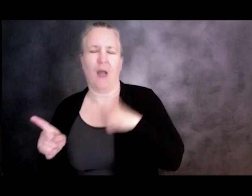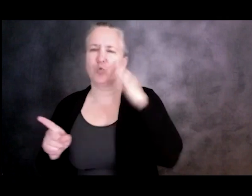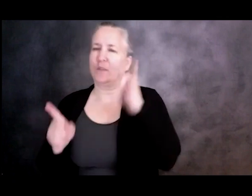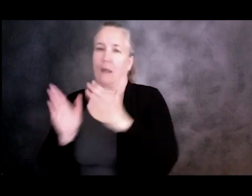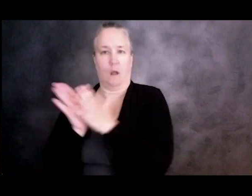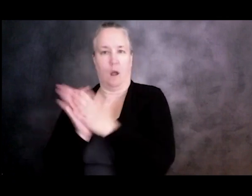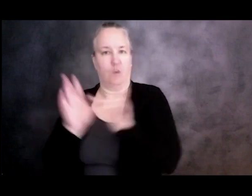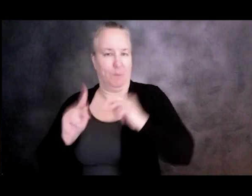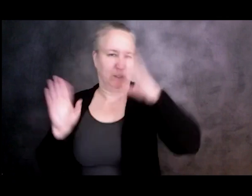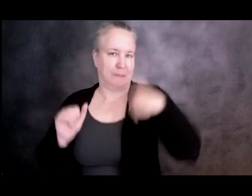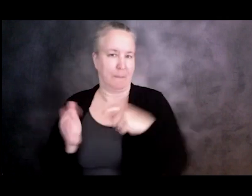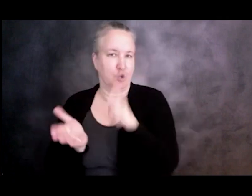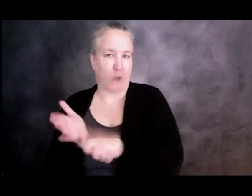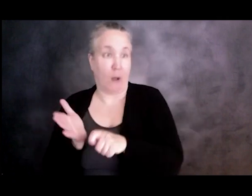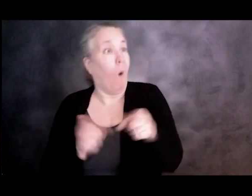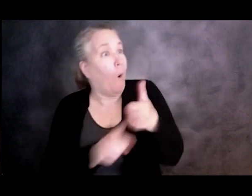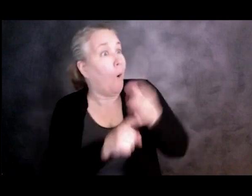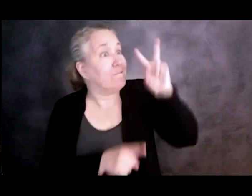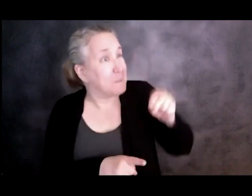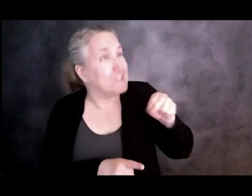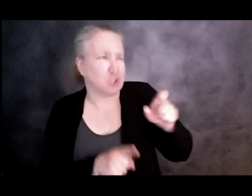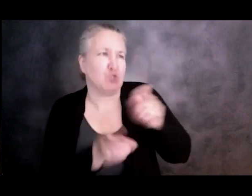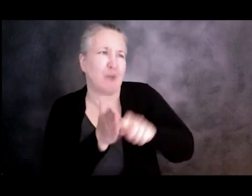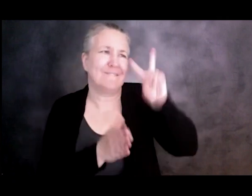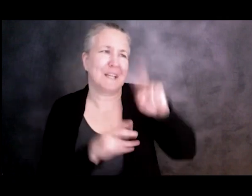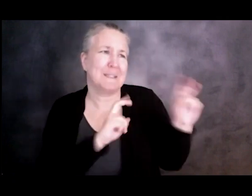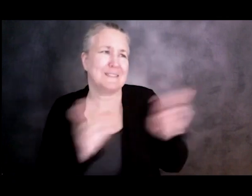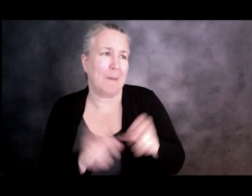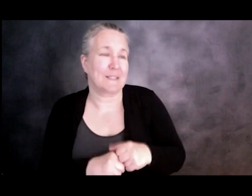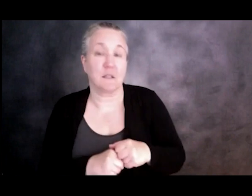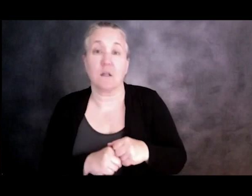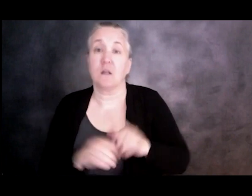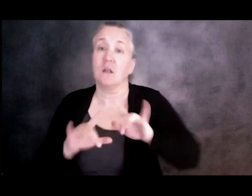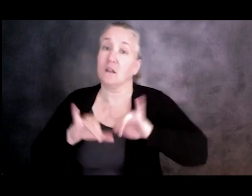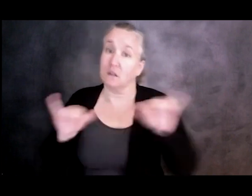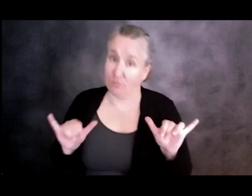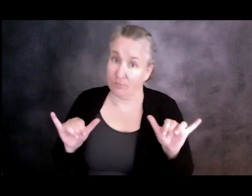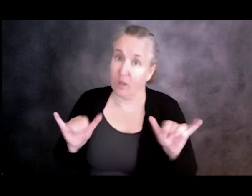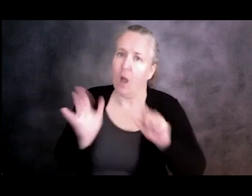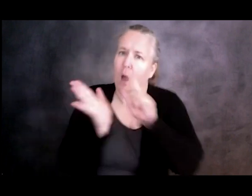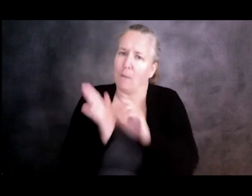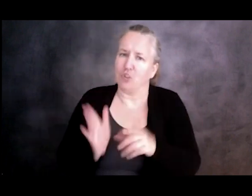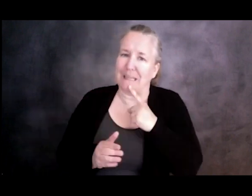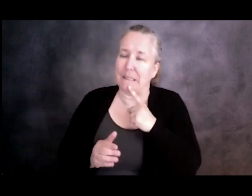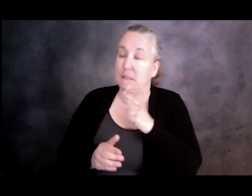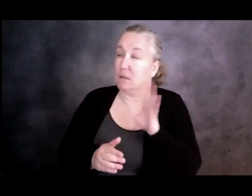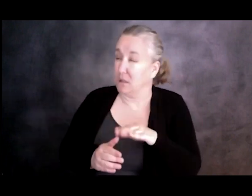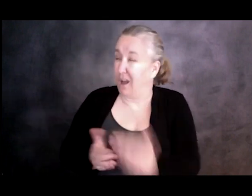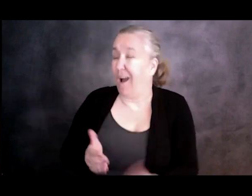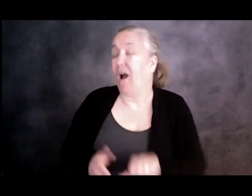expected me to write. Hey, you're Vietnamese. You should be writing about Vietnamese topics. And then on the other hand, publishers were saying, well, we don't want to read another Vietnam War novel.